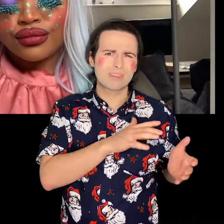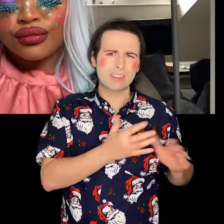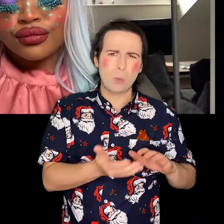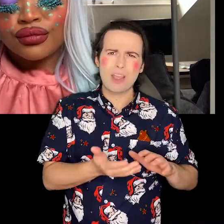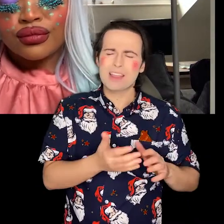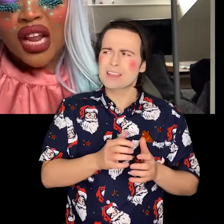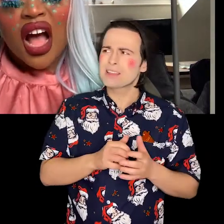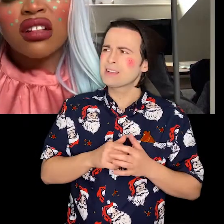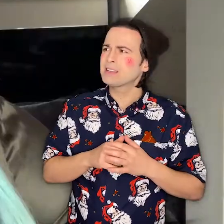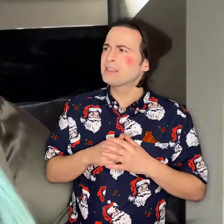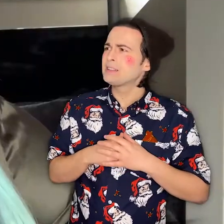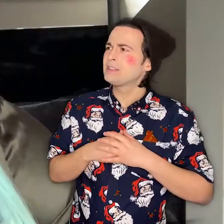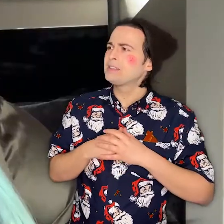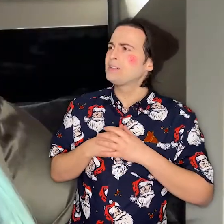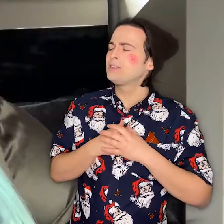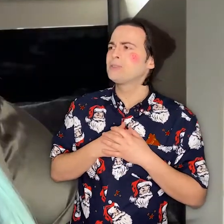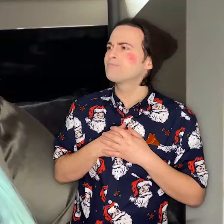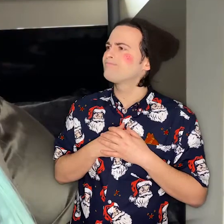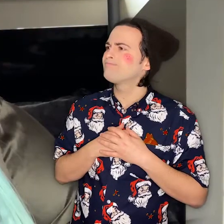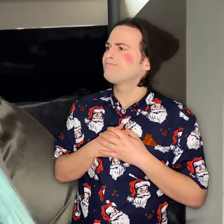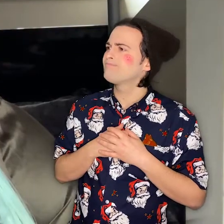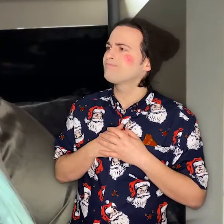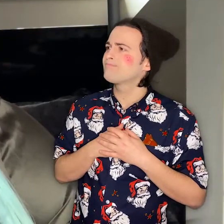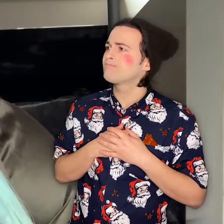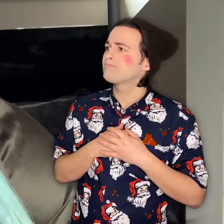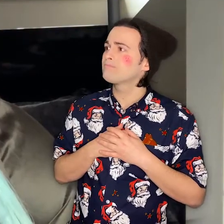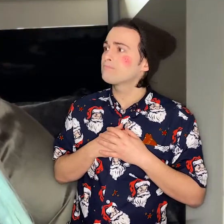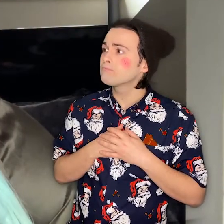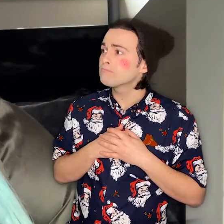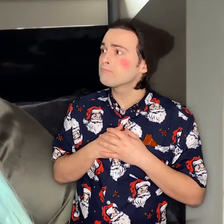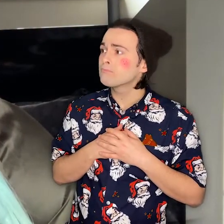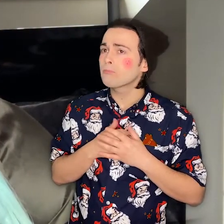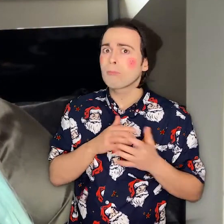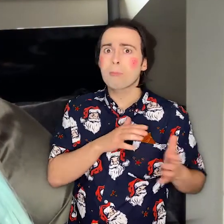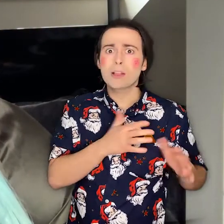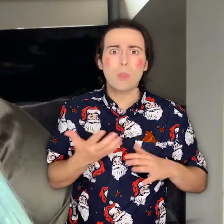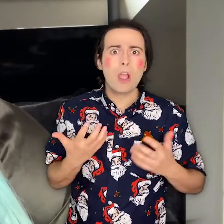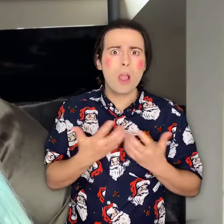Cyndi – I’ll never forget that day he choked on that meatball that I made for him.